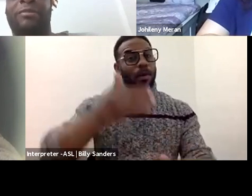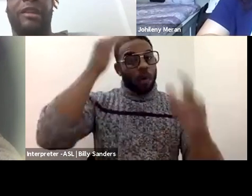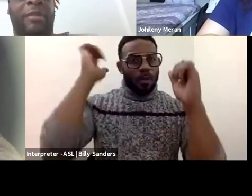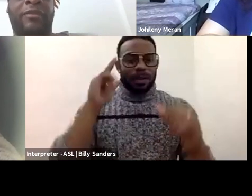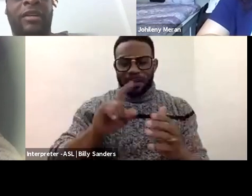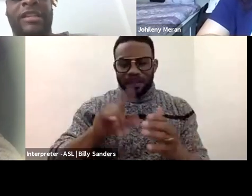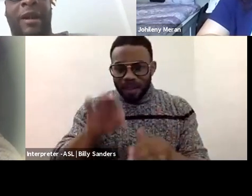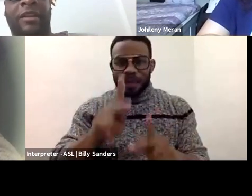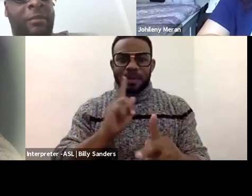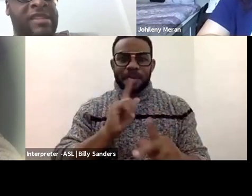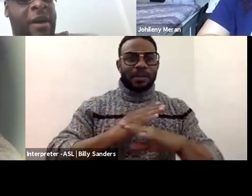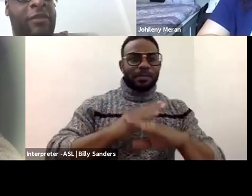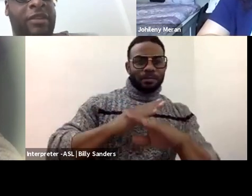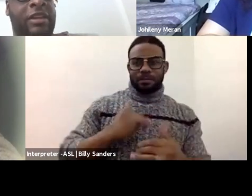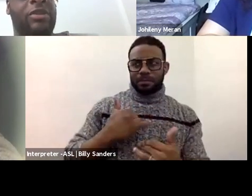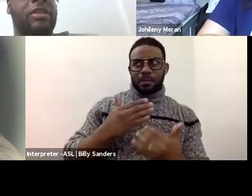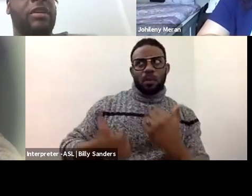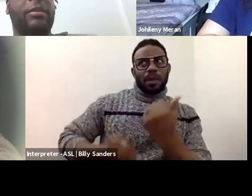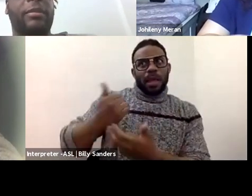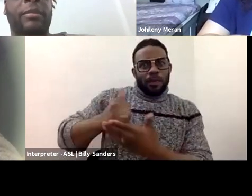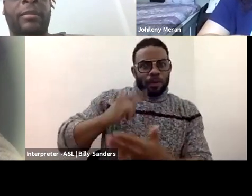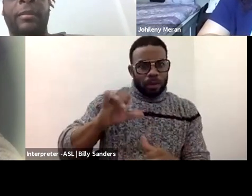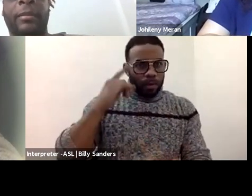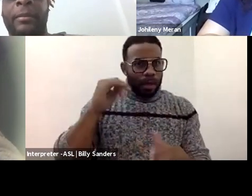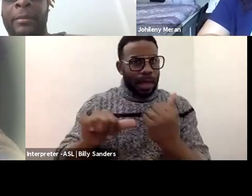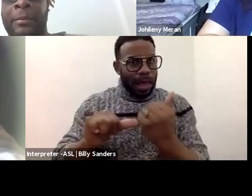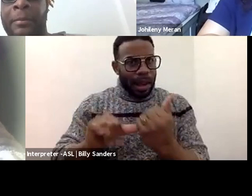to be the buffer is probably the most helpful thing you can do.